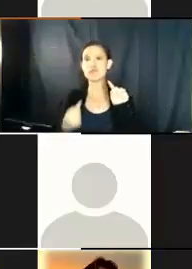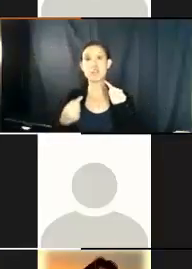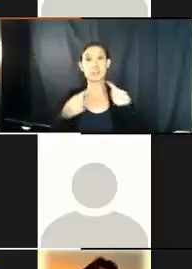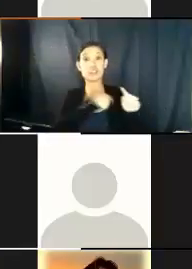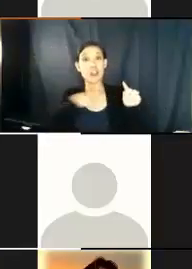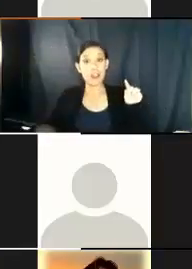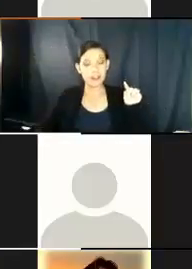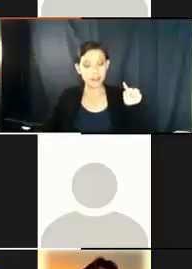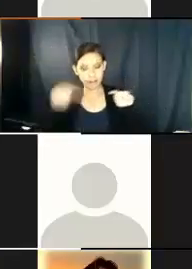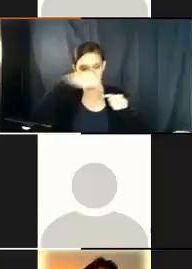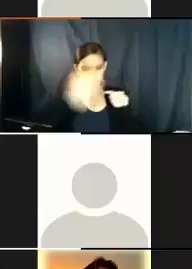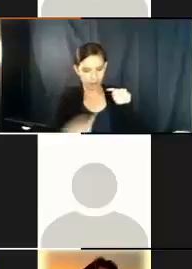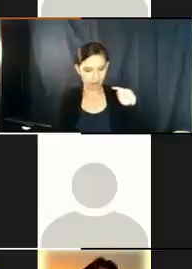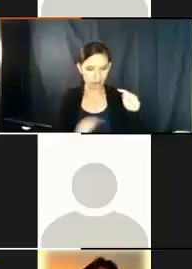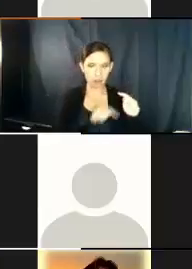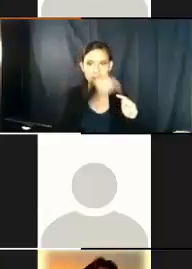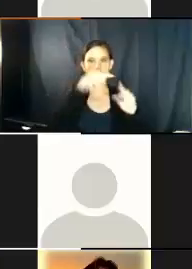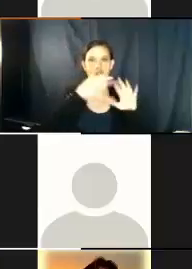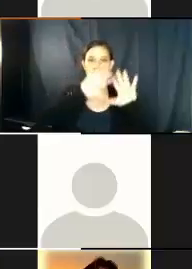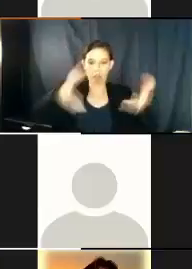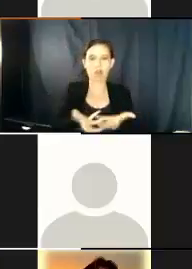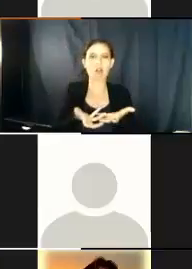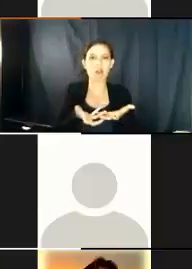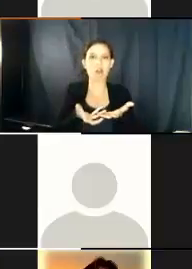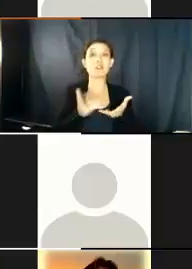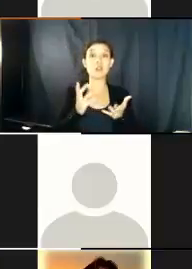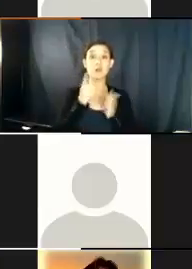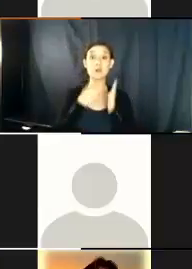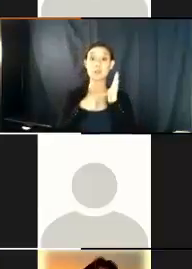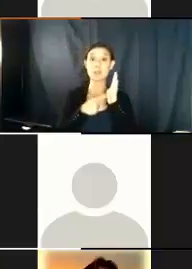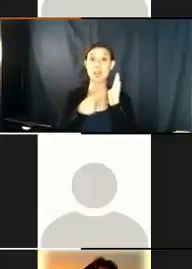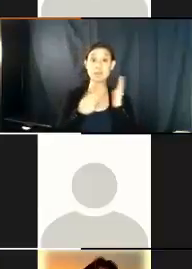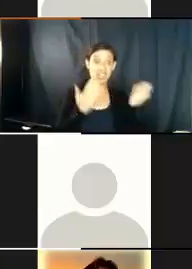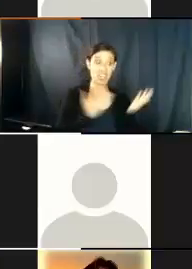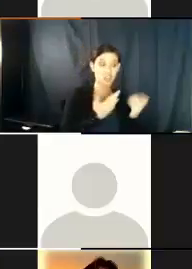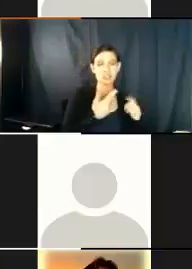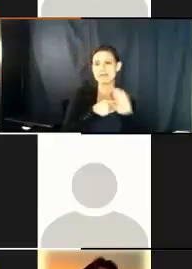So we have 14 hour time differences between here in China for example.